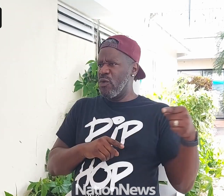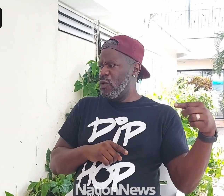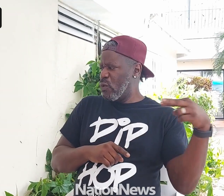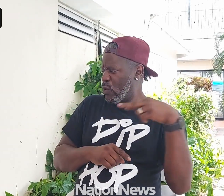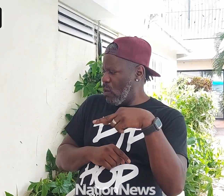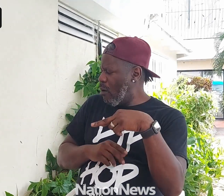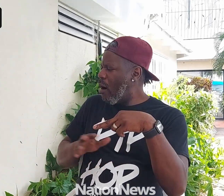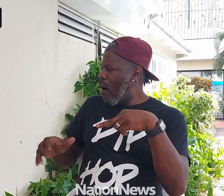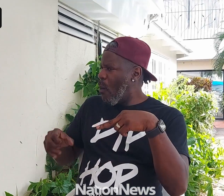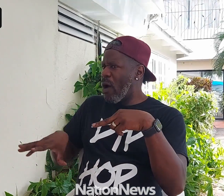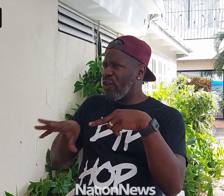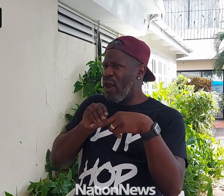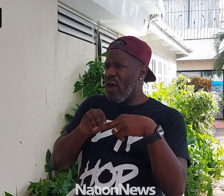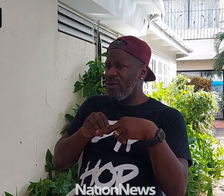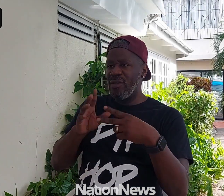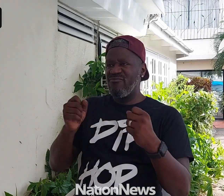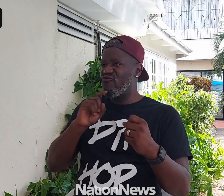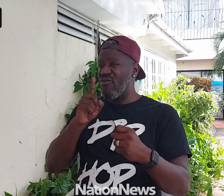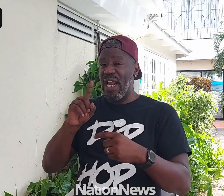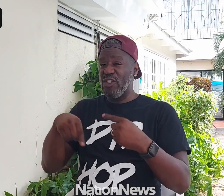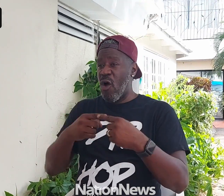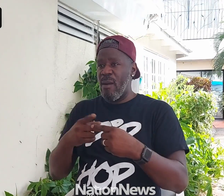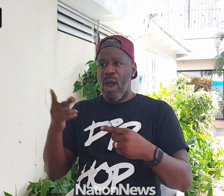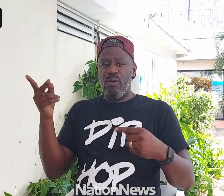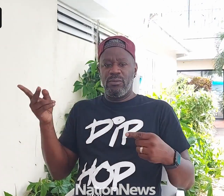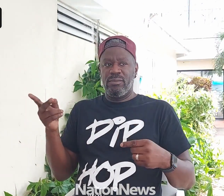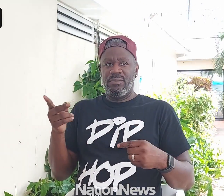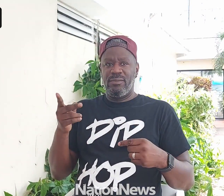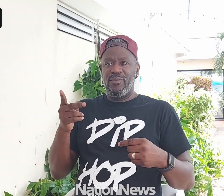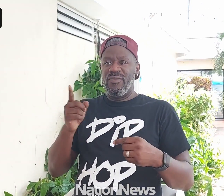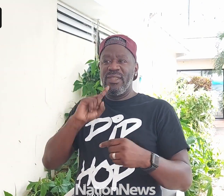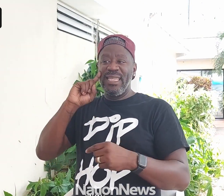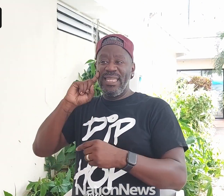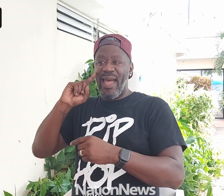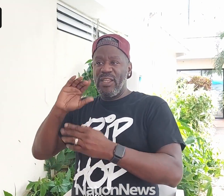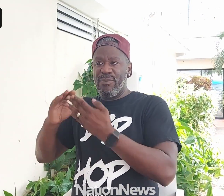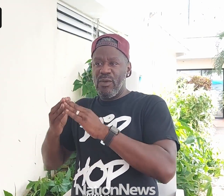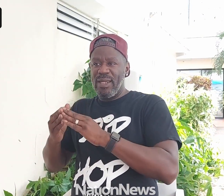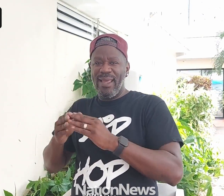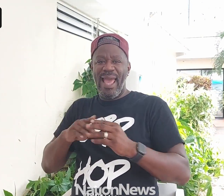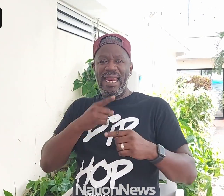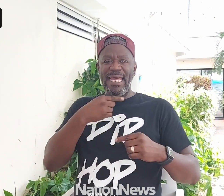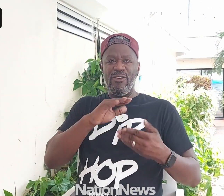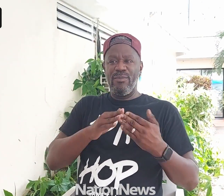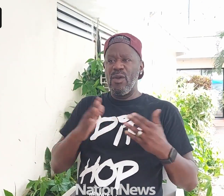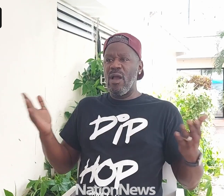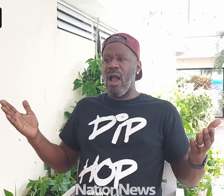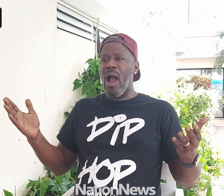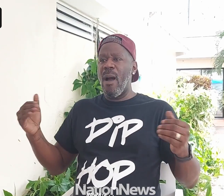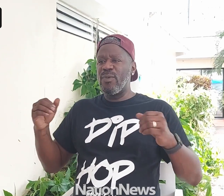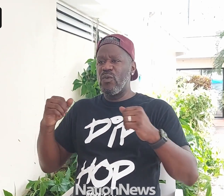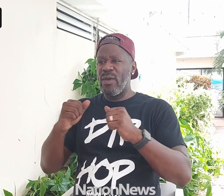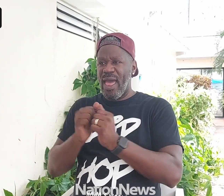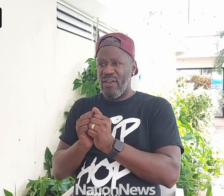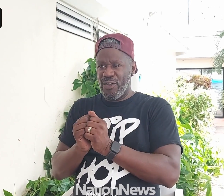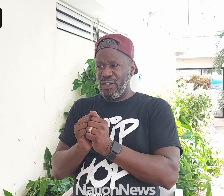want people to understand and see and take from uh from what we have to offer of this